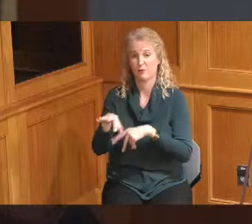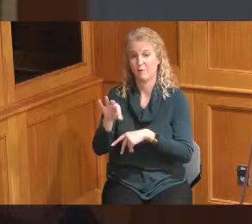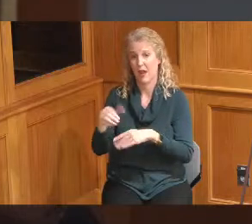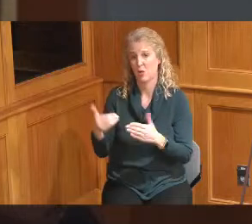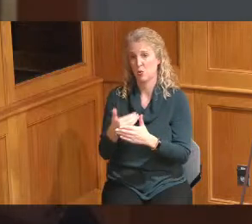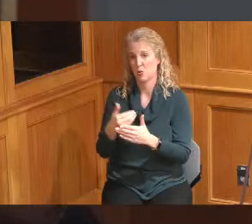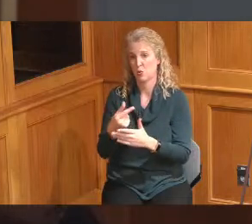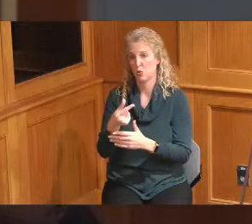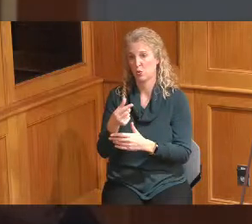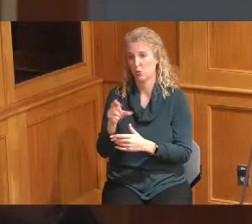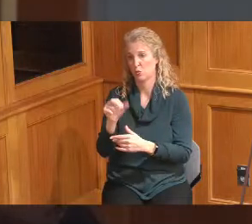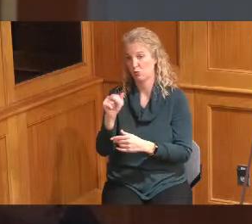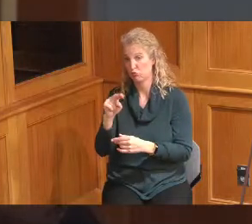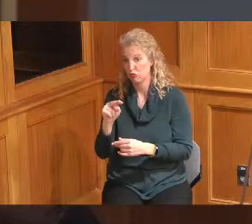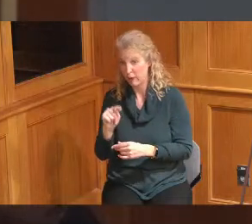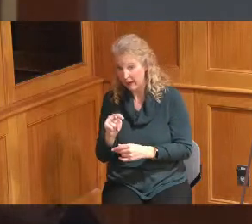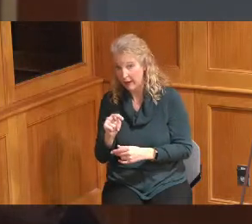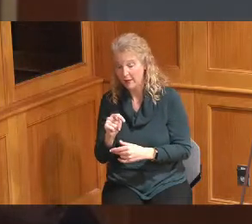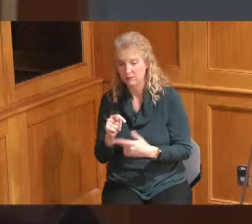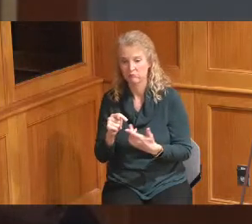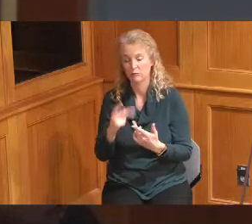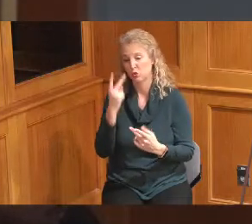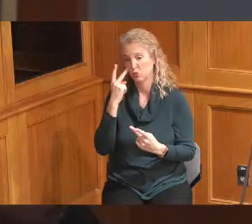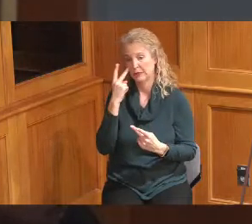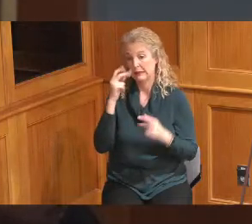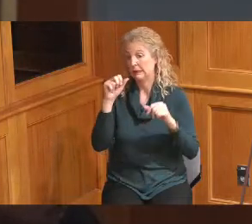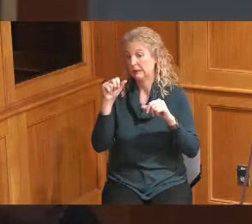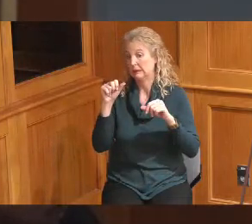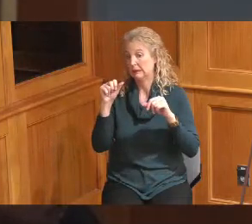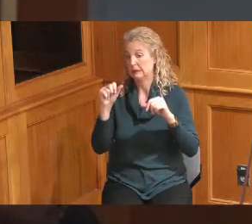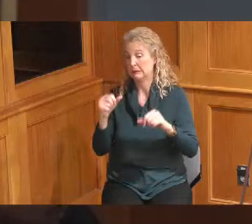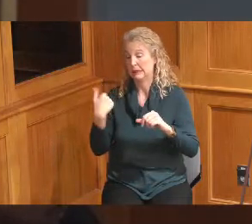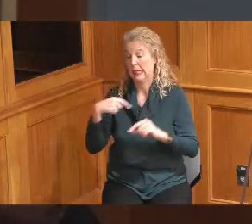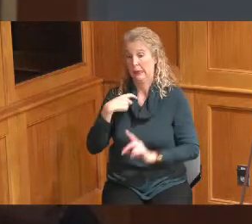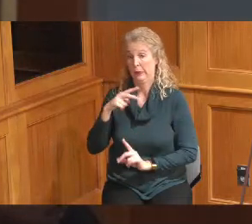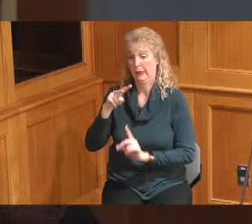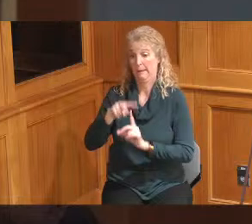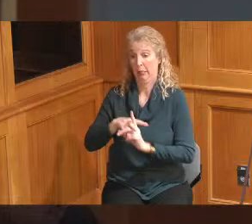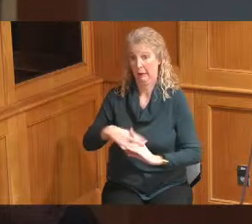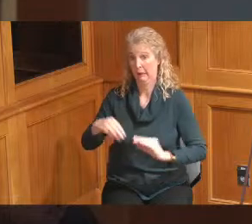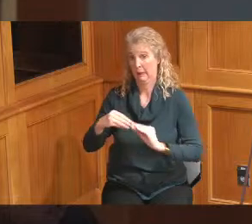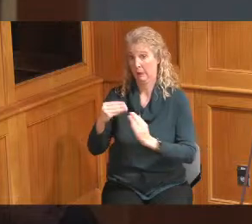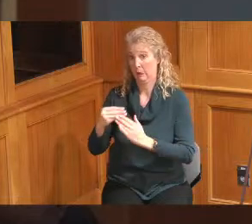constantly on the lookout for opportunities for them to apply for grants for their work so for